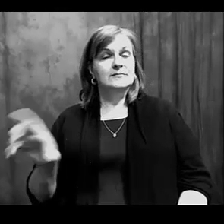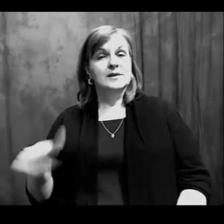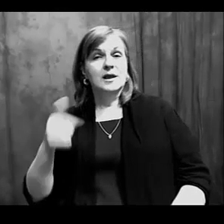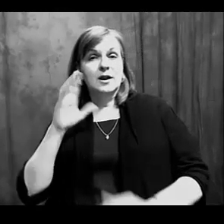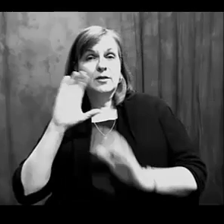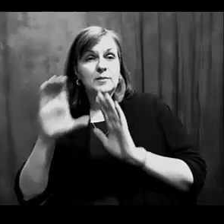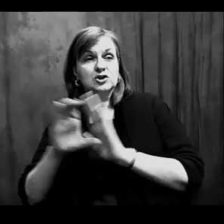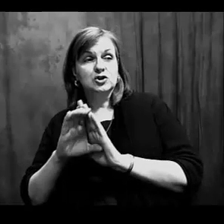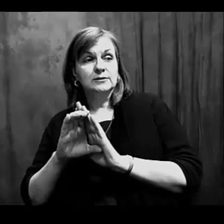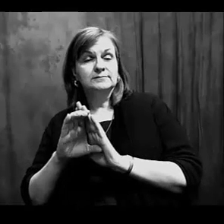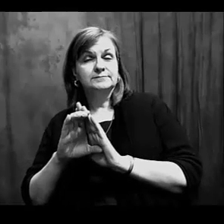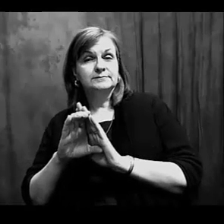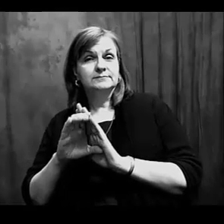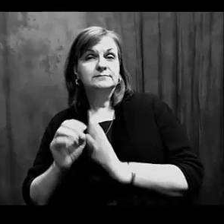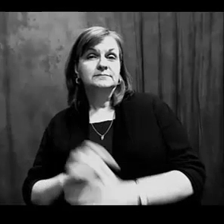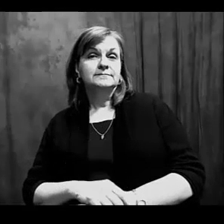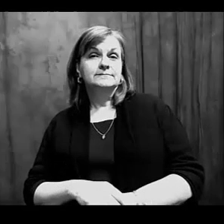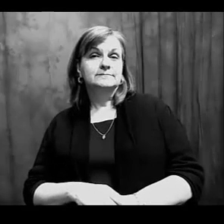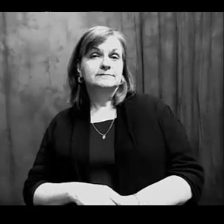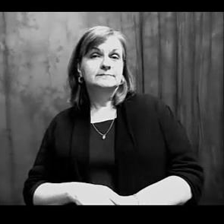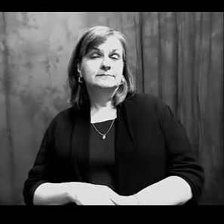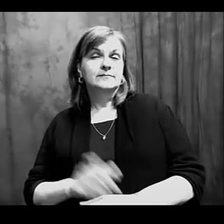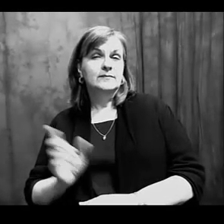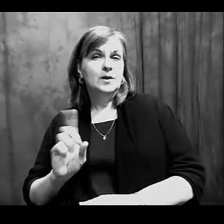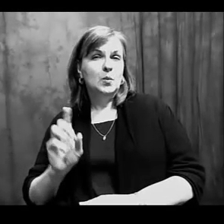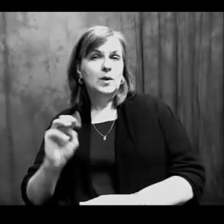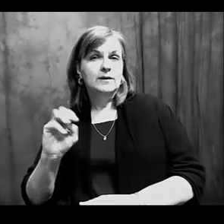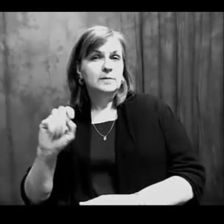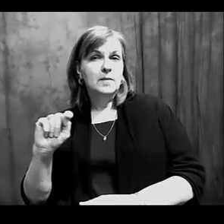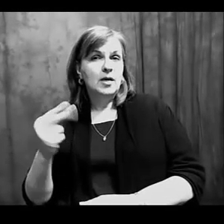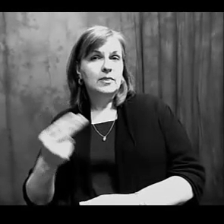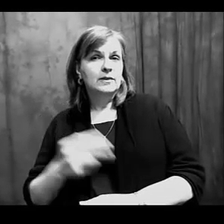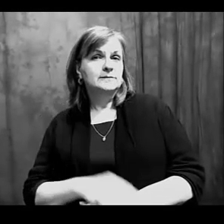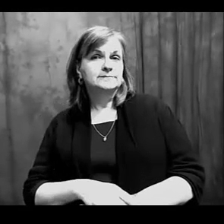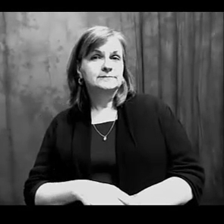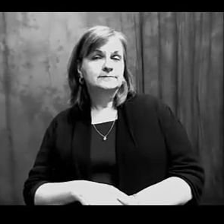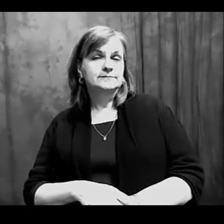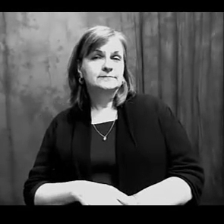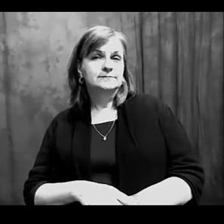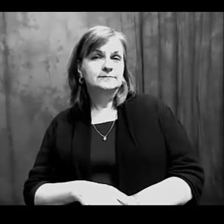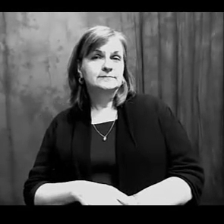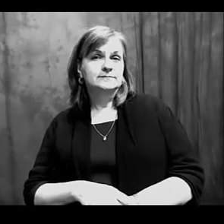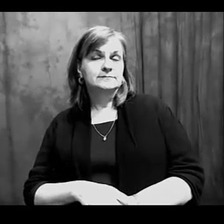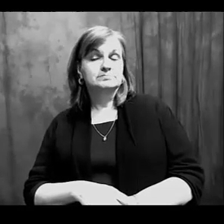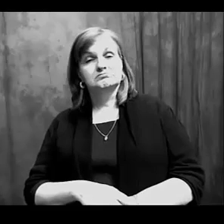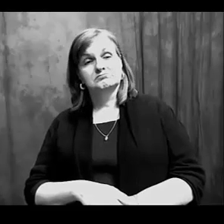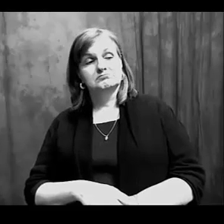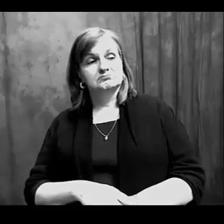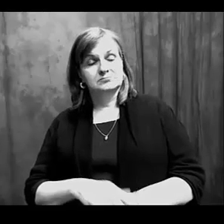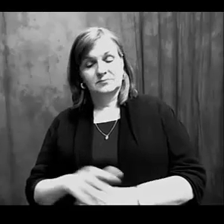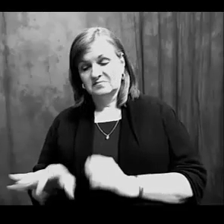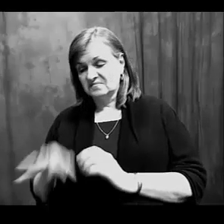what about here?